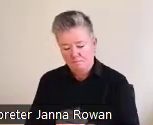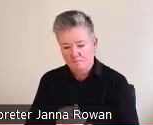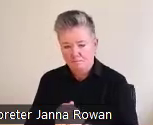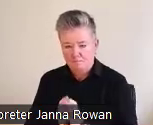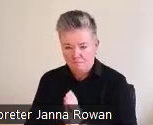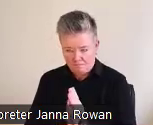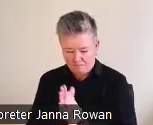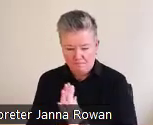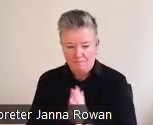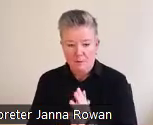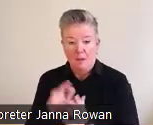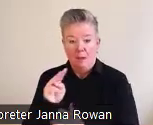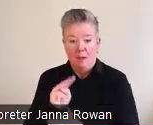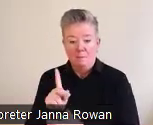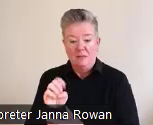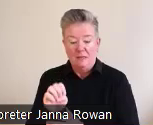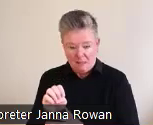Michigan Department of Education,